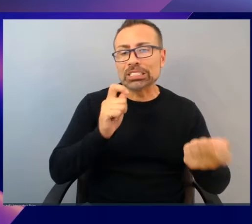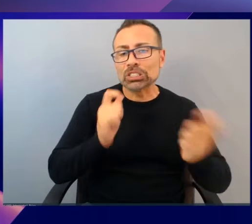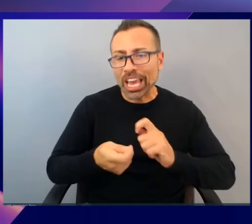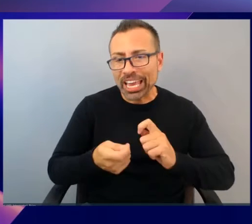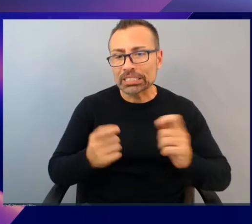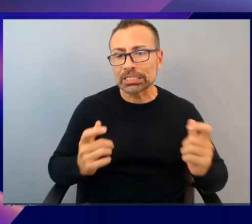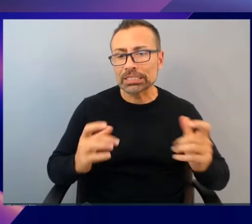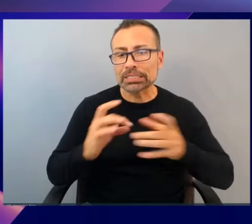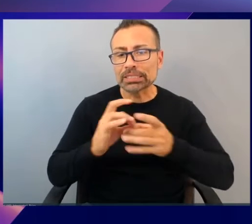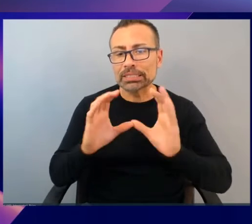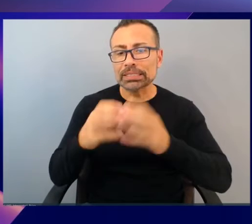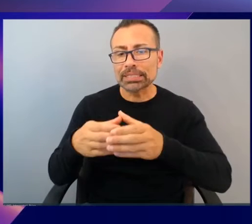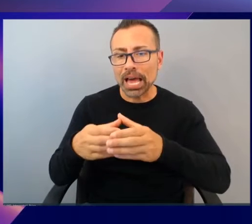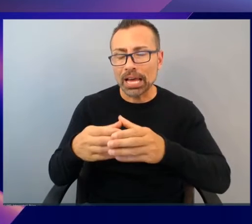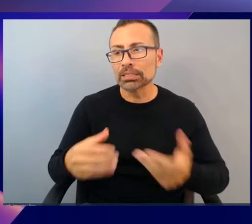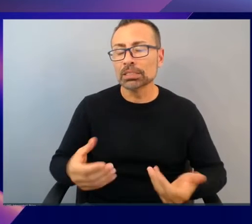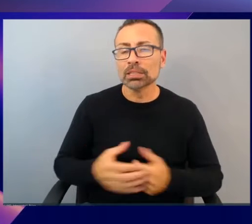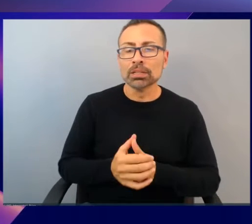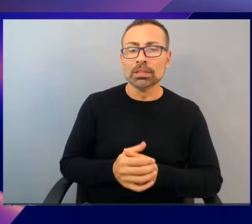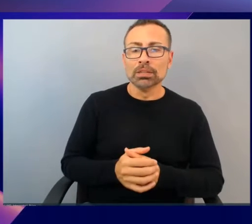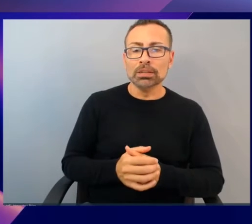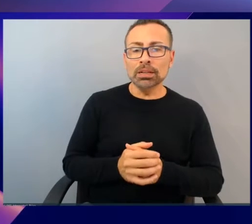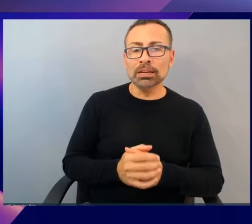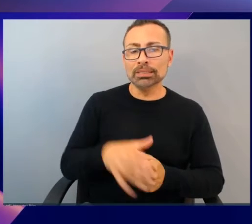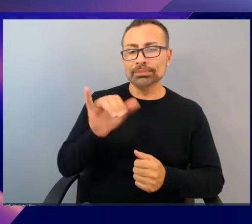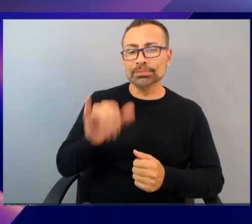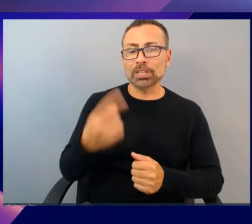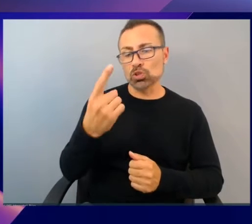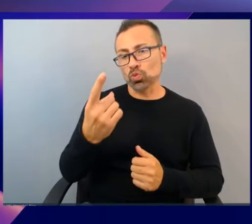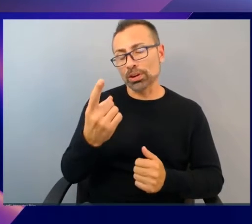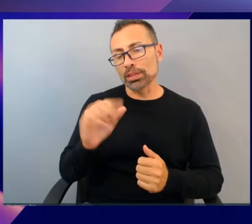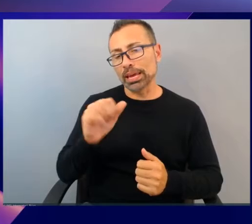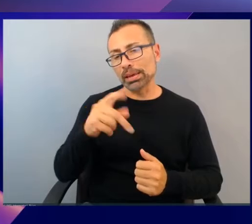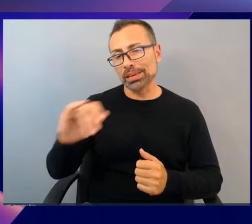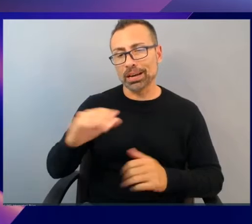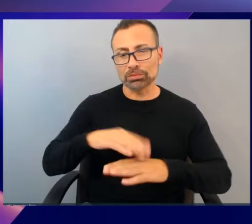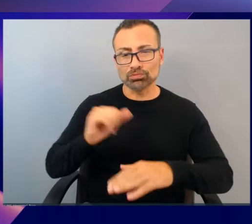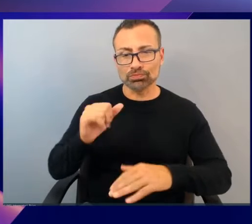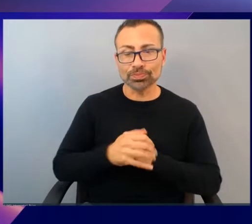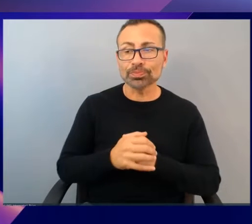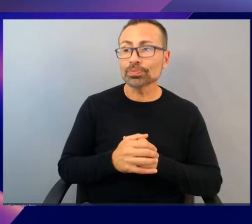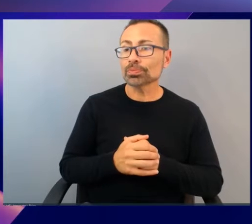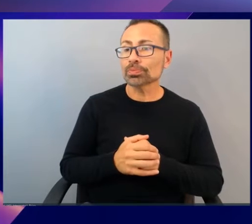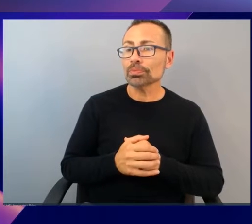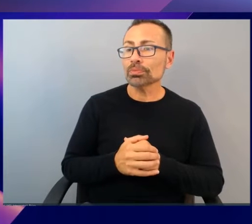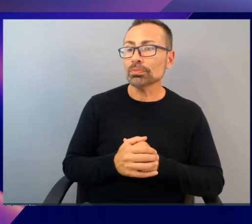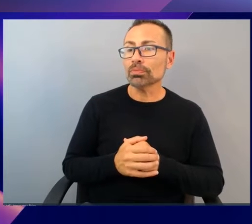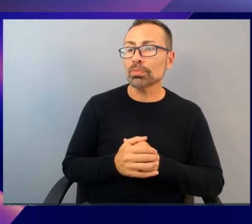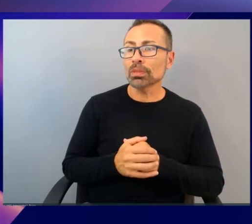So that's one of the API calls that's used- Or create stack. Yeah, exactly. Yeah. So I'll run that there.